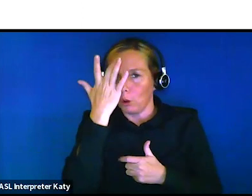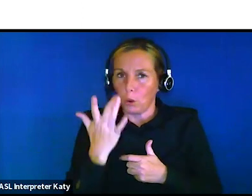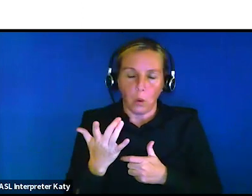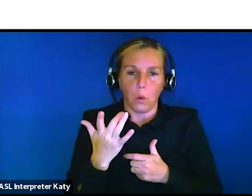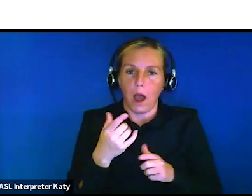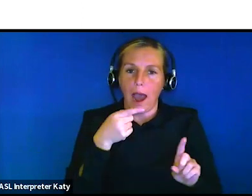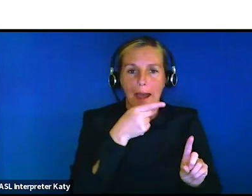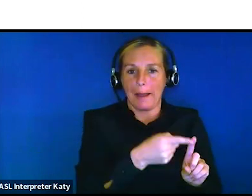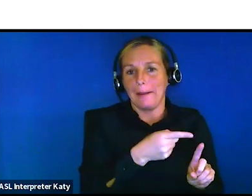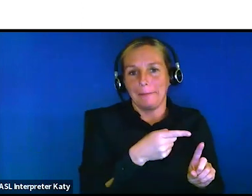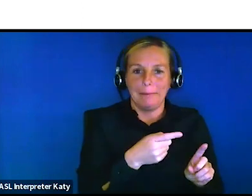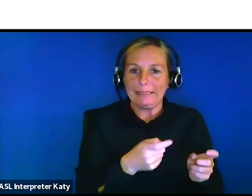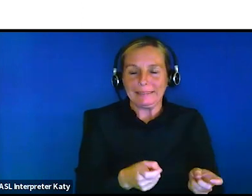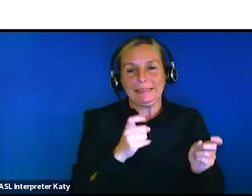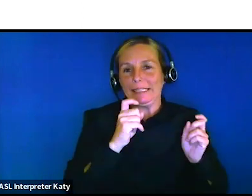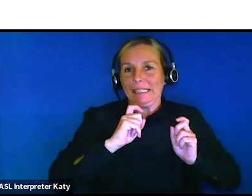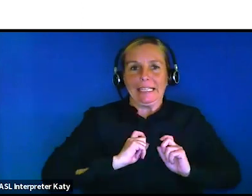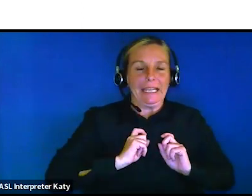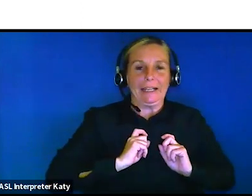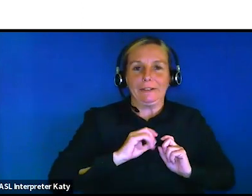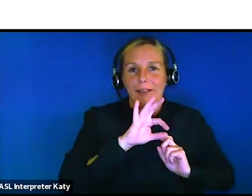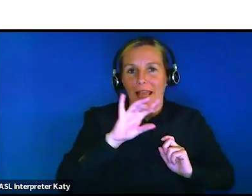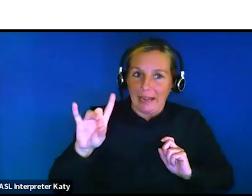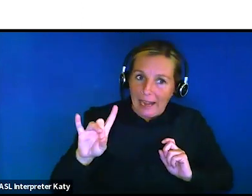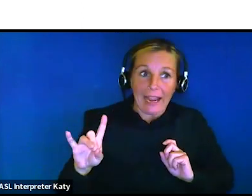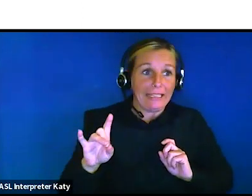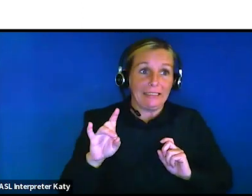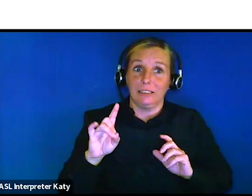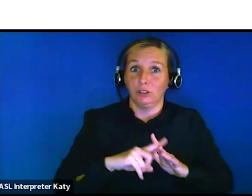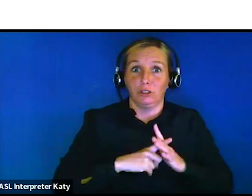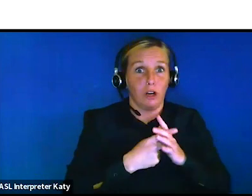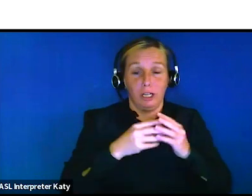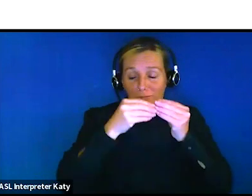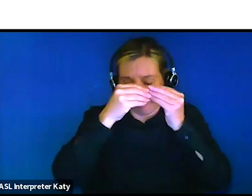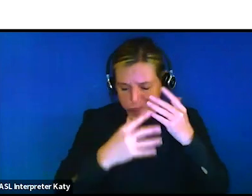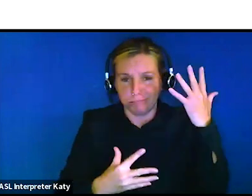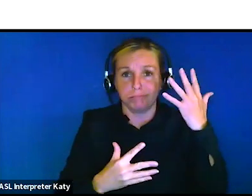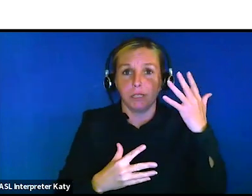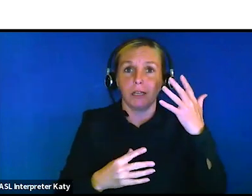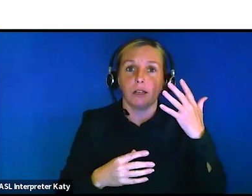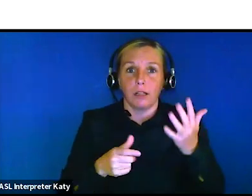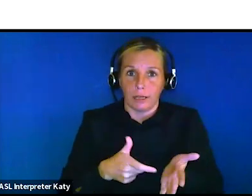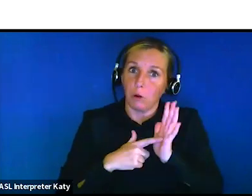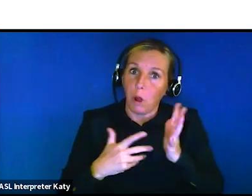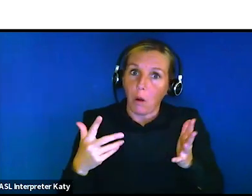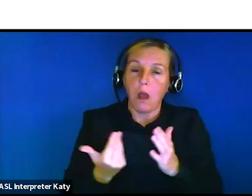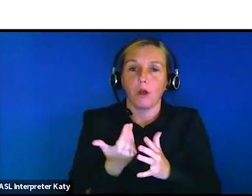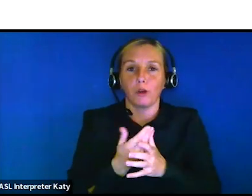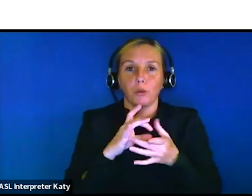in the gift that we have in which 988 is. So it's requiring new relationships that maybe didn't exist before.